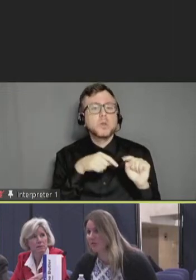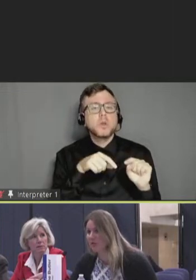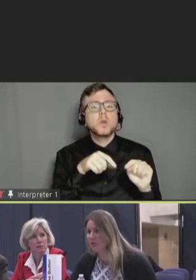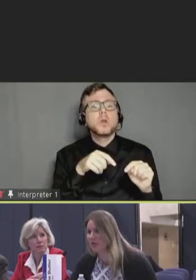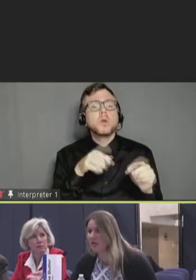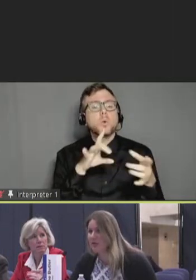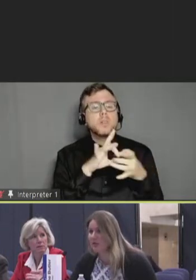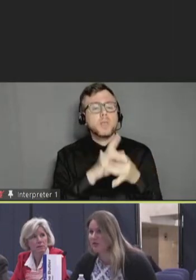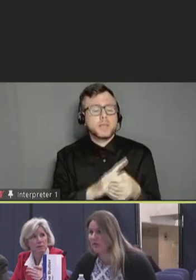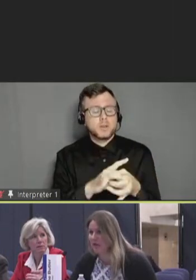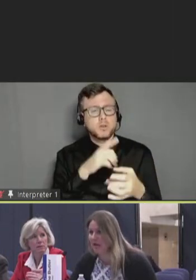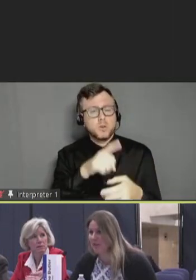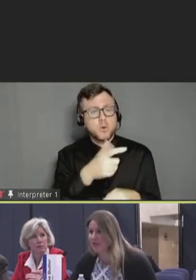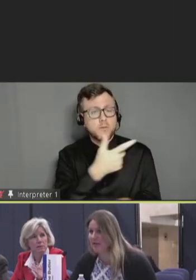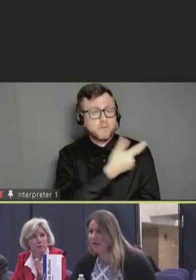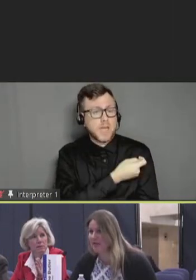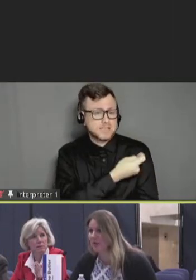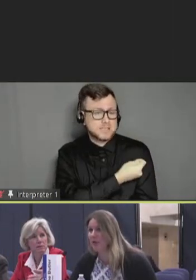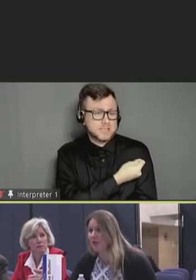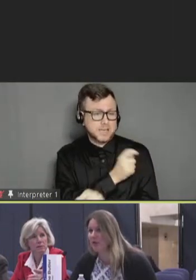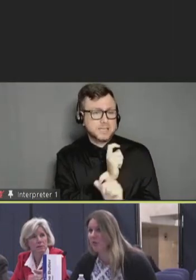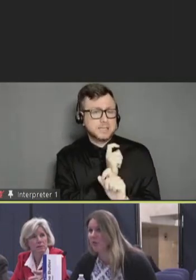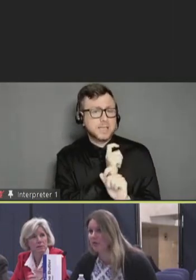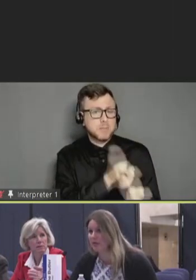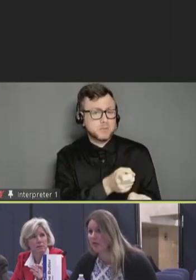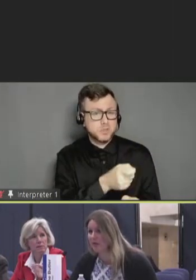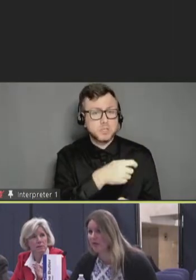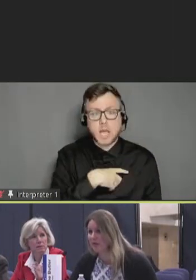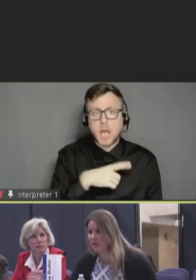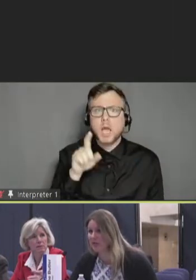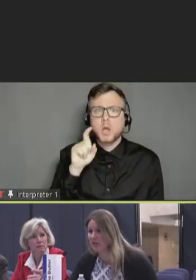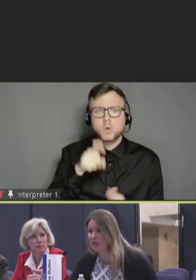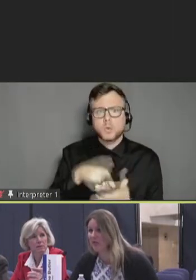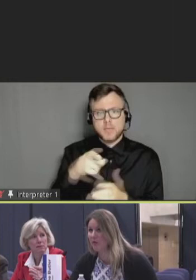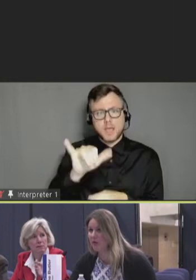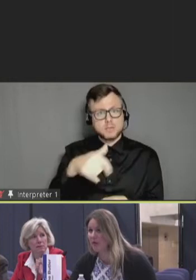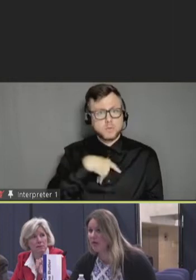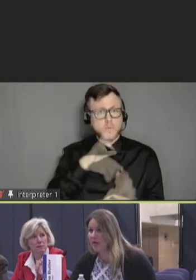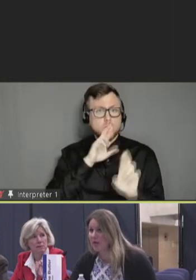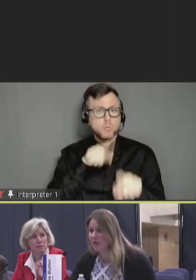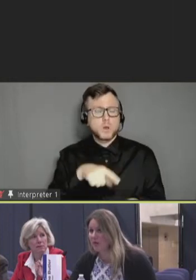So, I'm very happy to see that was included in the report, the recommendation for bringing